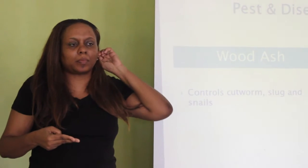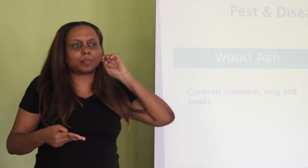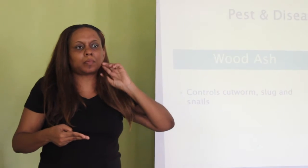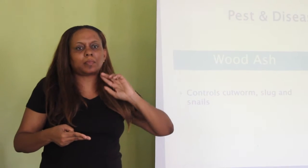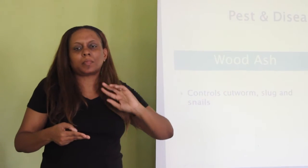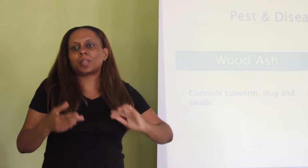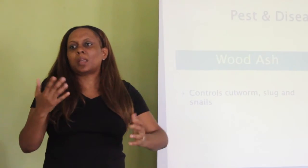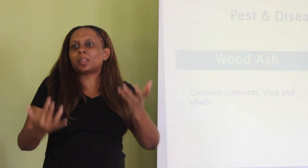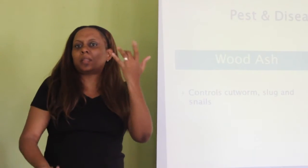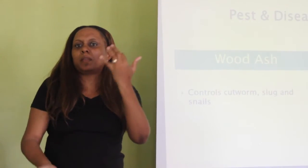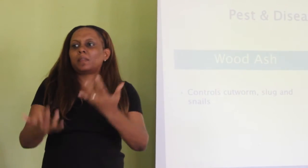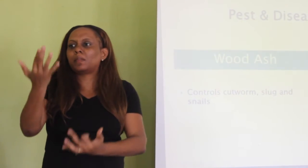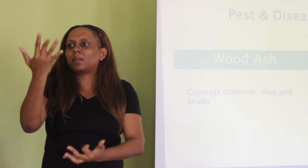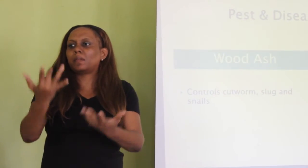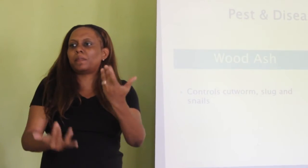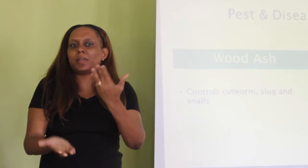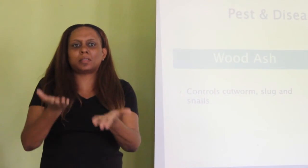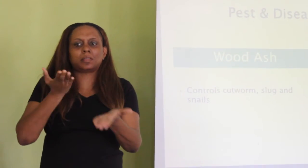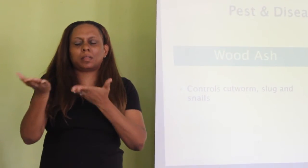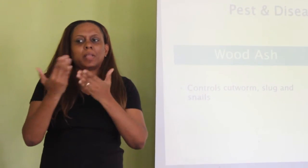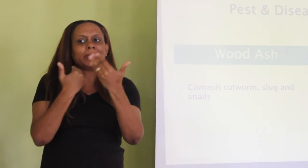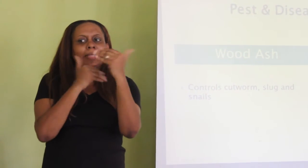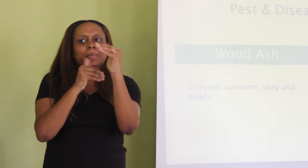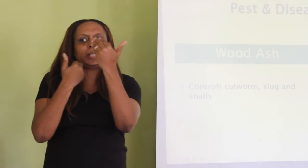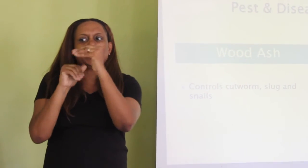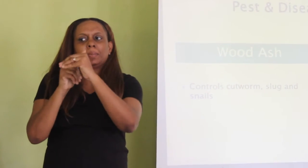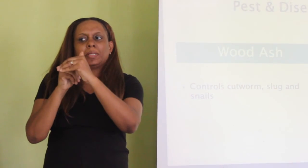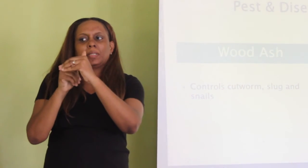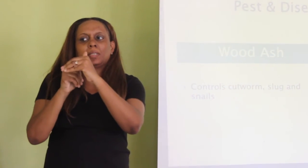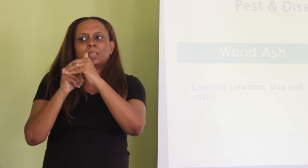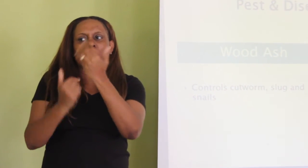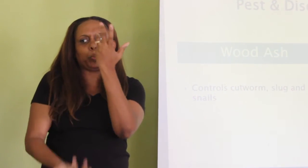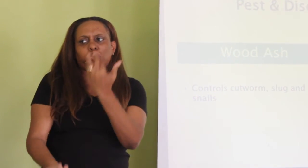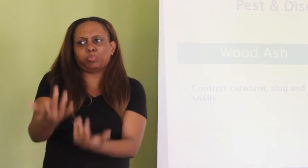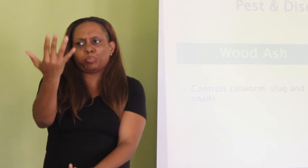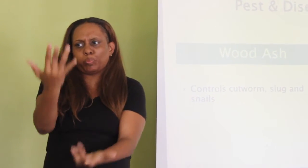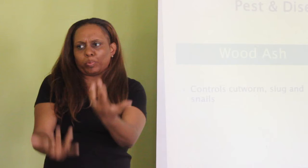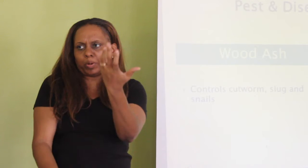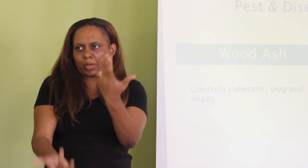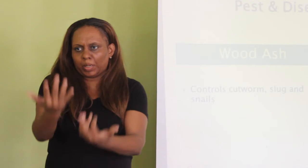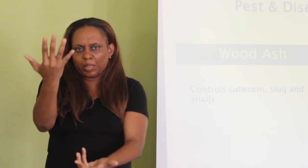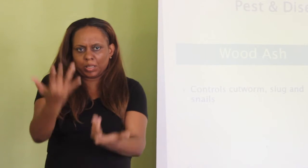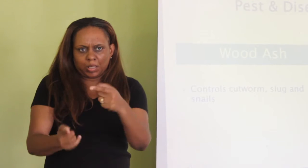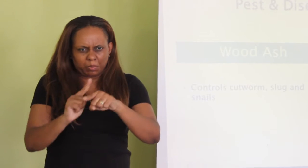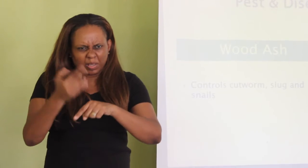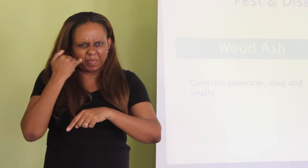burning now it is but if you can get with ash right and put it around your border